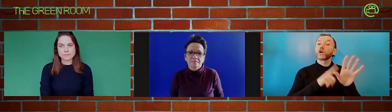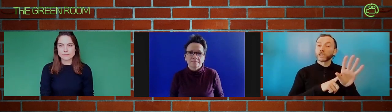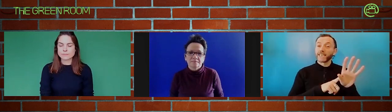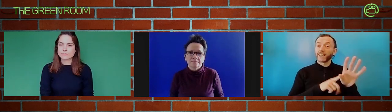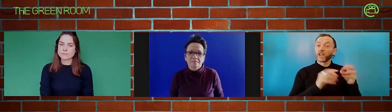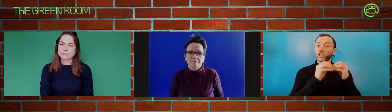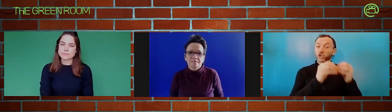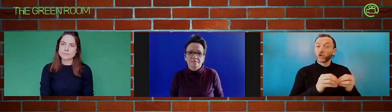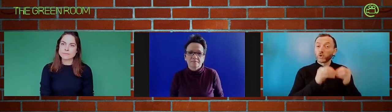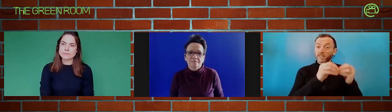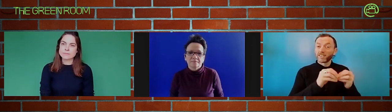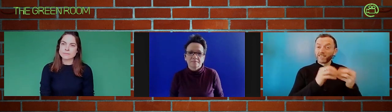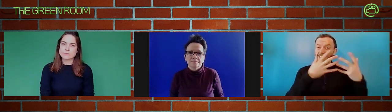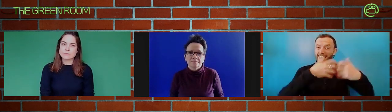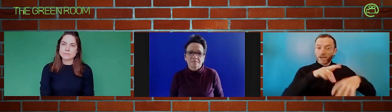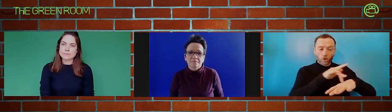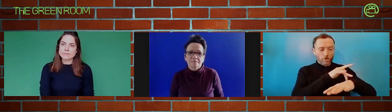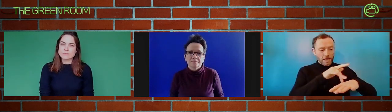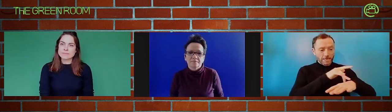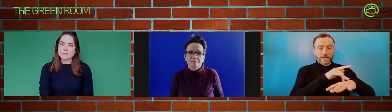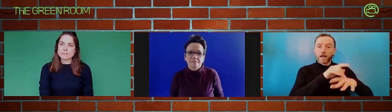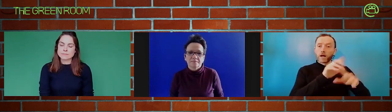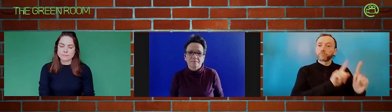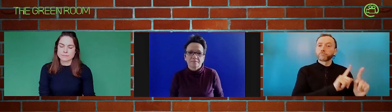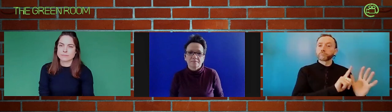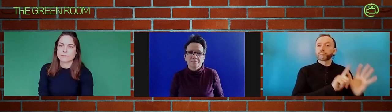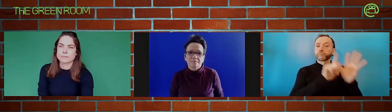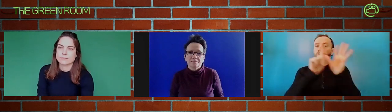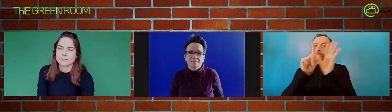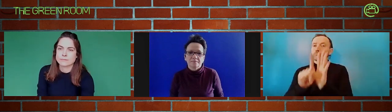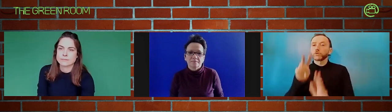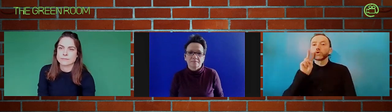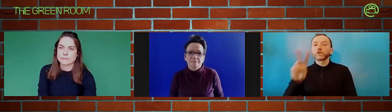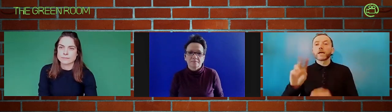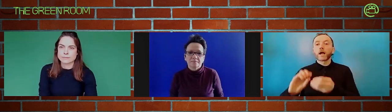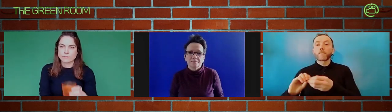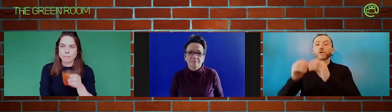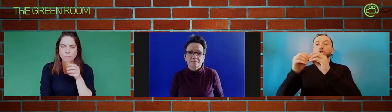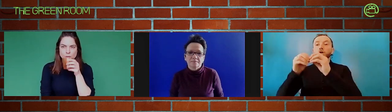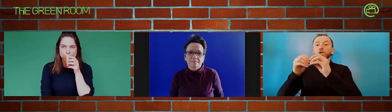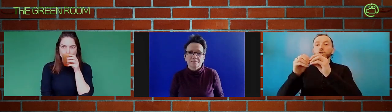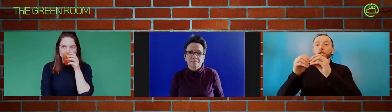Bruford to see a production by Baz Productions